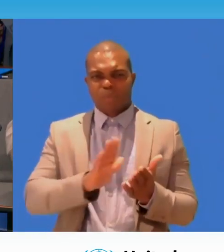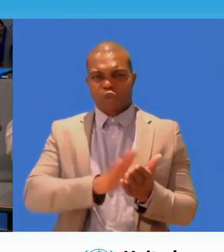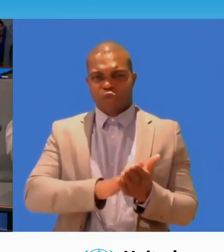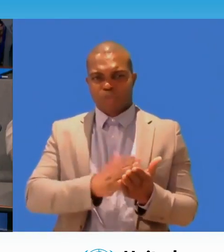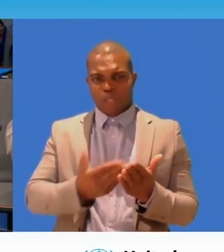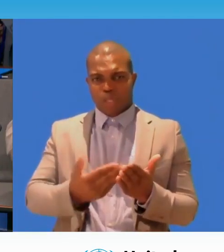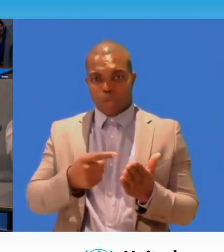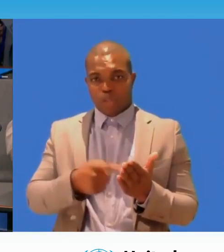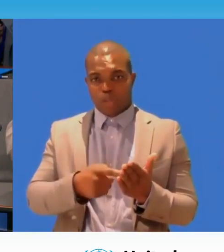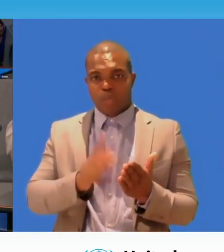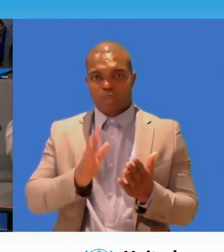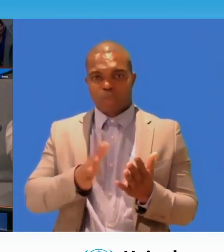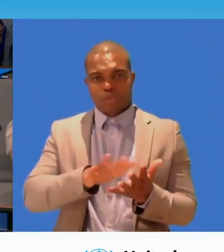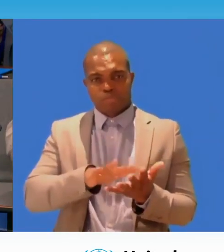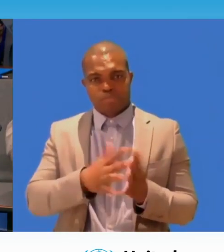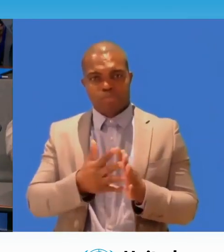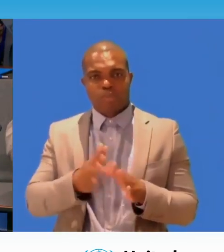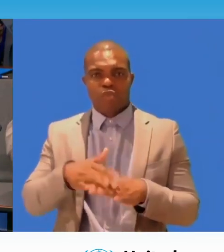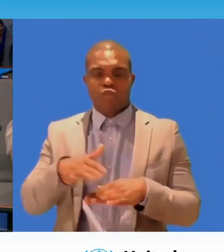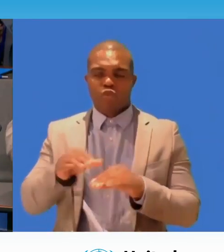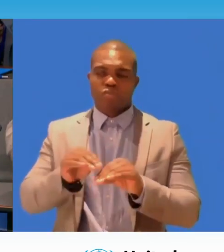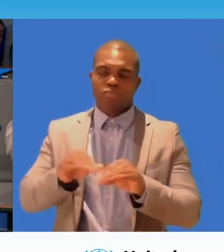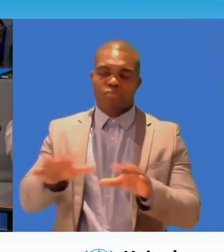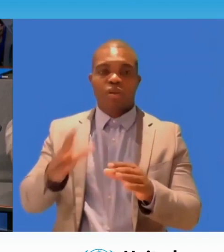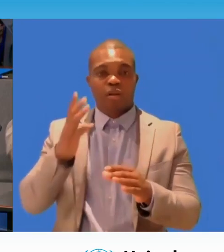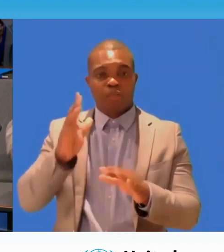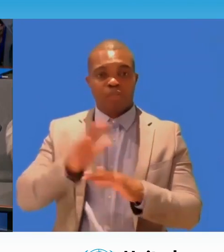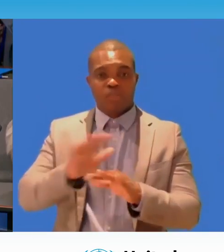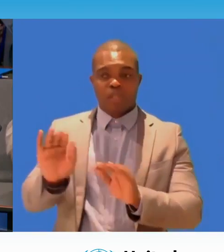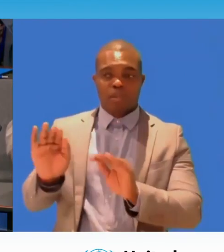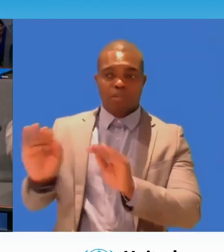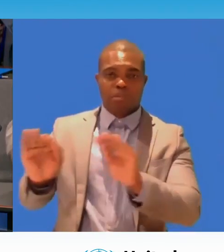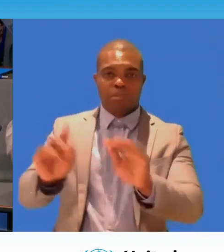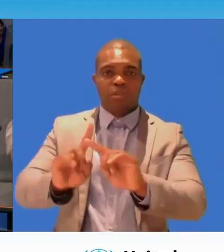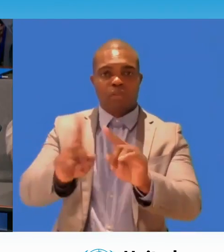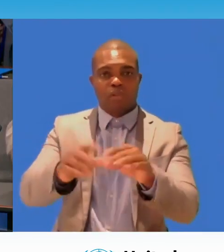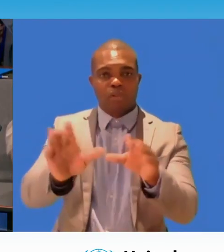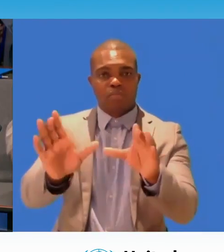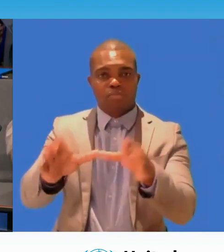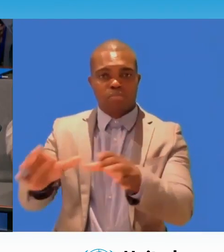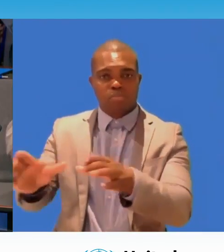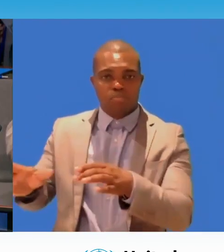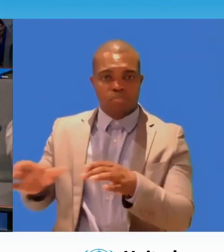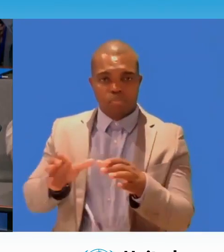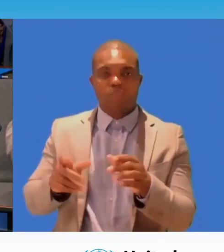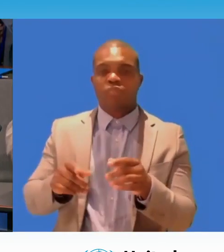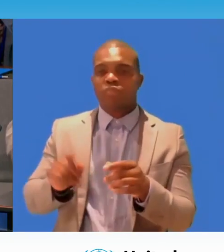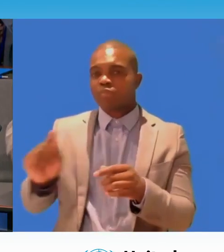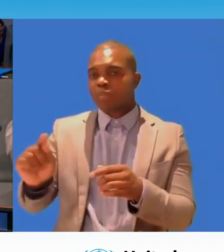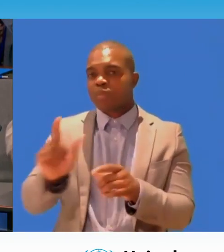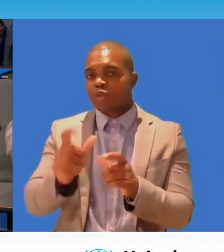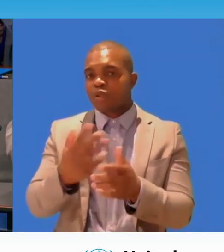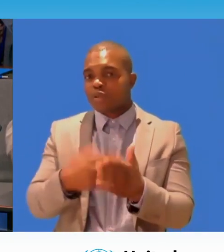and advoc advocacy of the people uh people with disabilities of Solomon Islands Association the